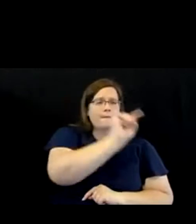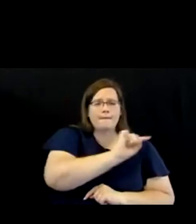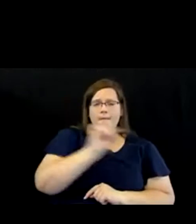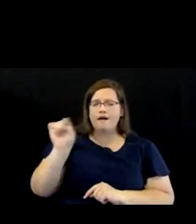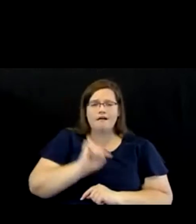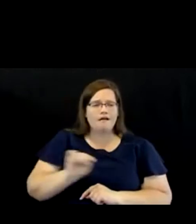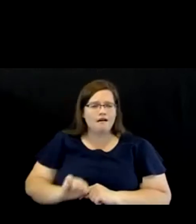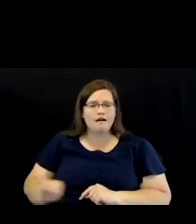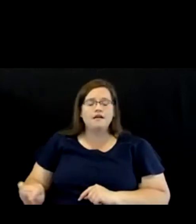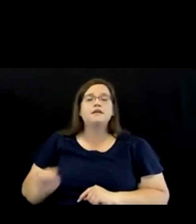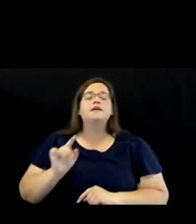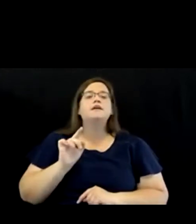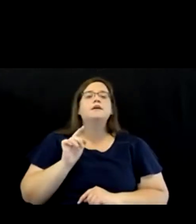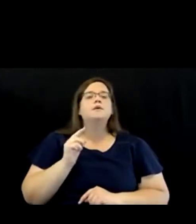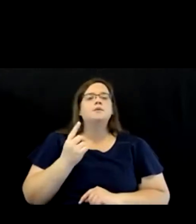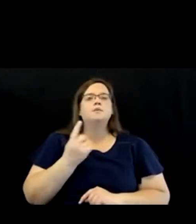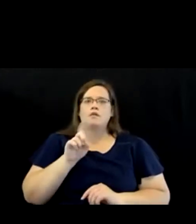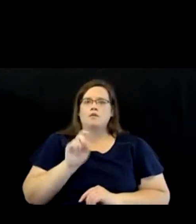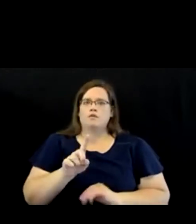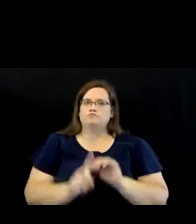One of the questions that always comes up and one of the questions I needed